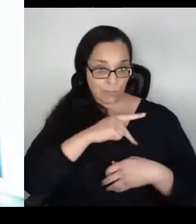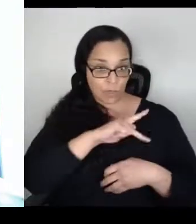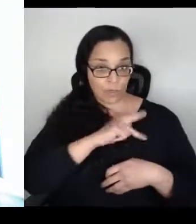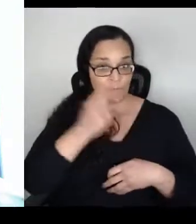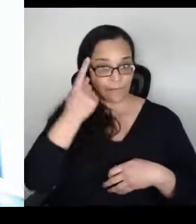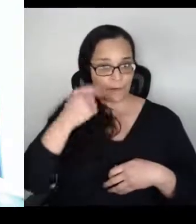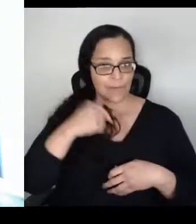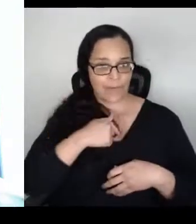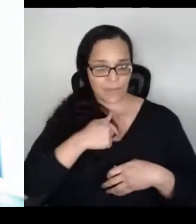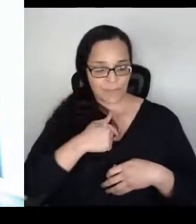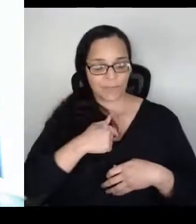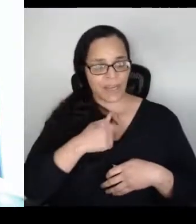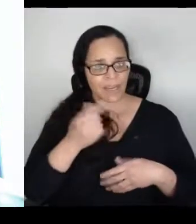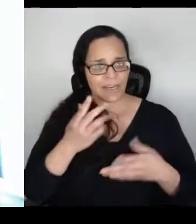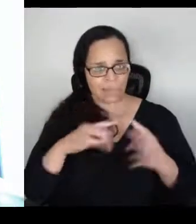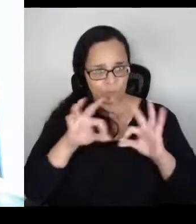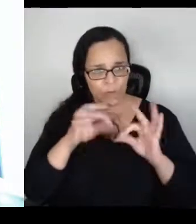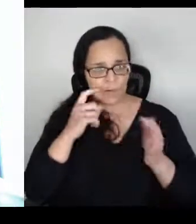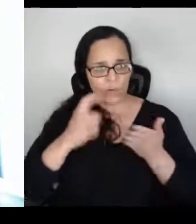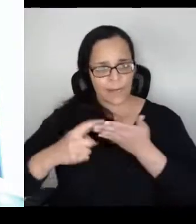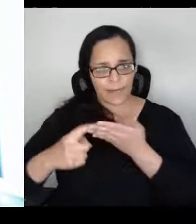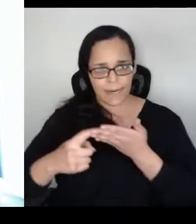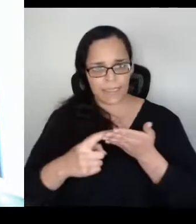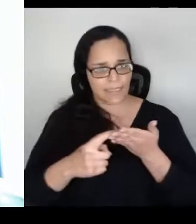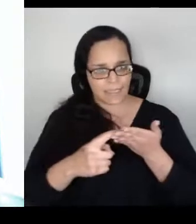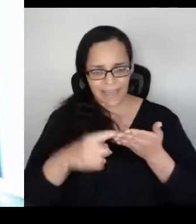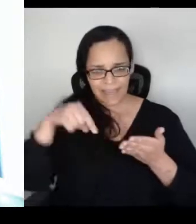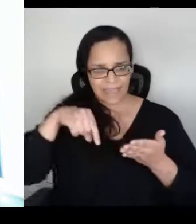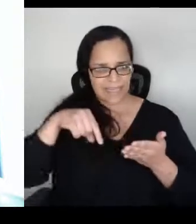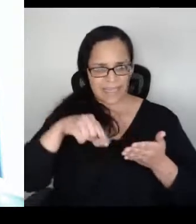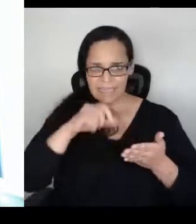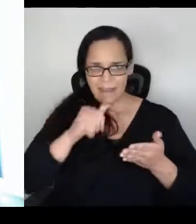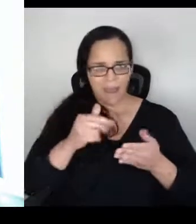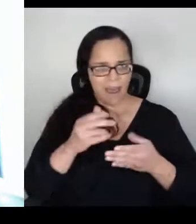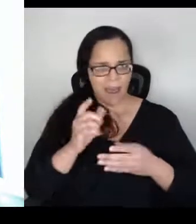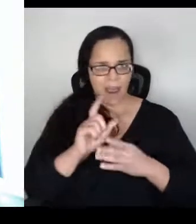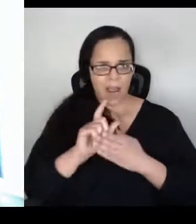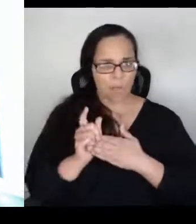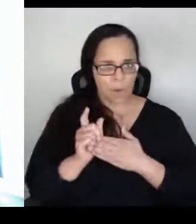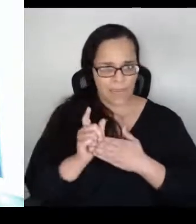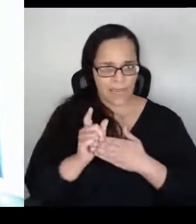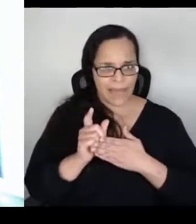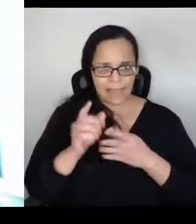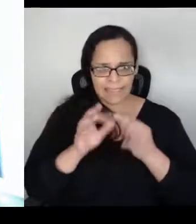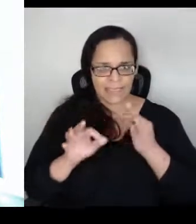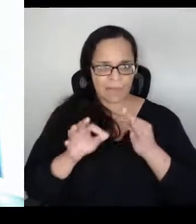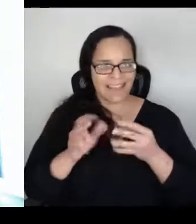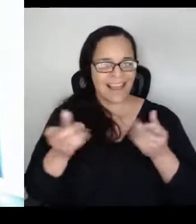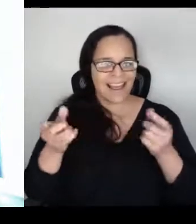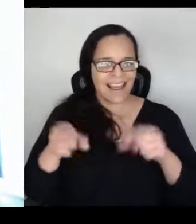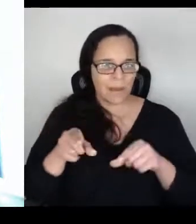that this is not a moment that just happened. It has been, as you shared Cristina,